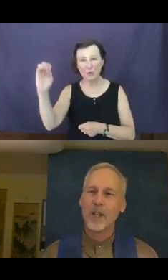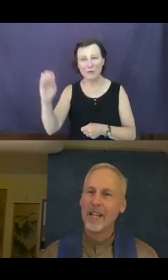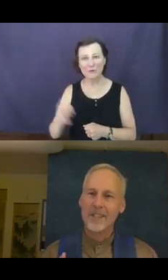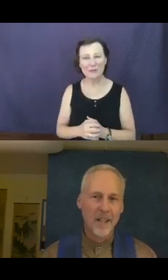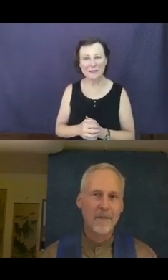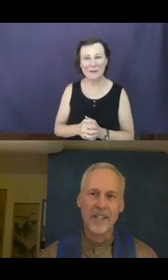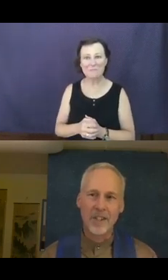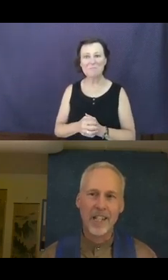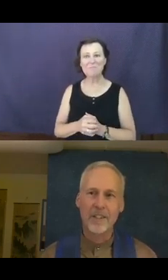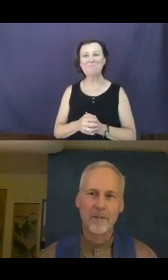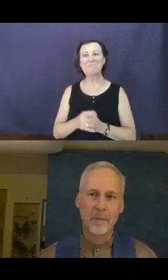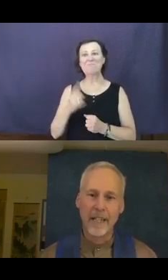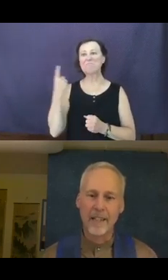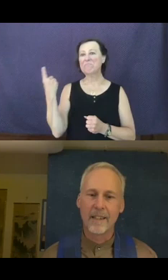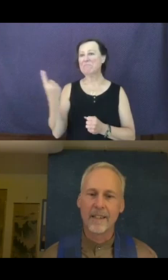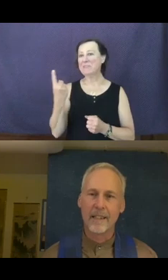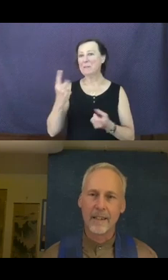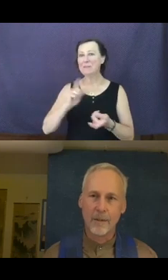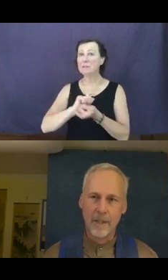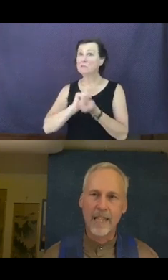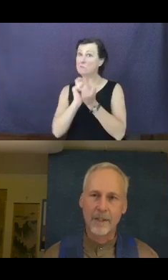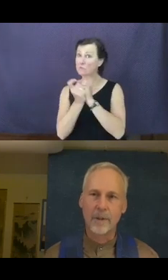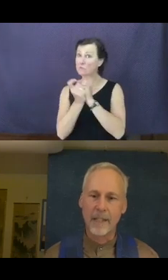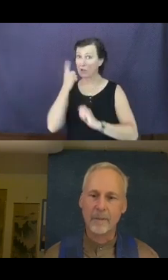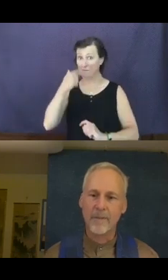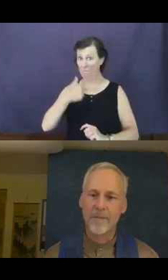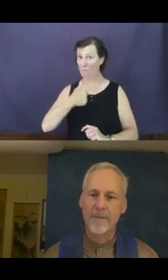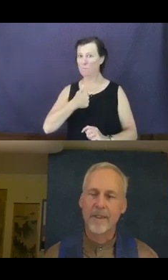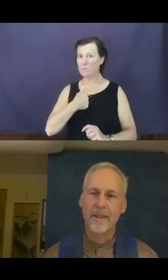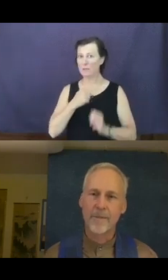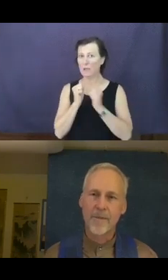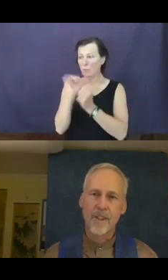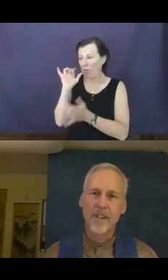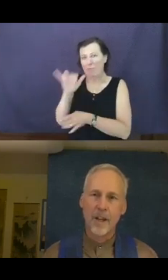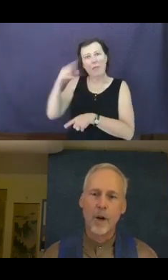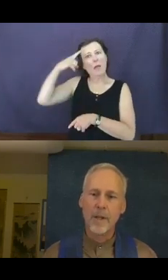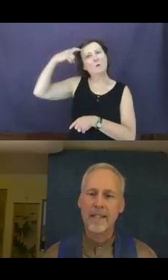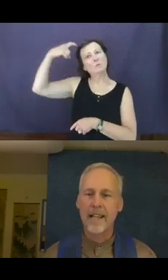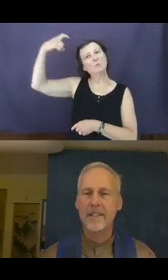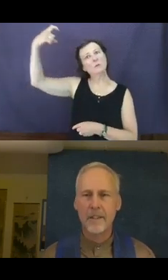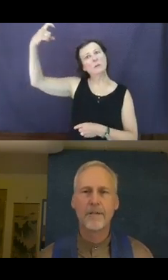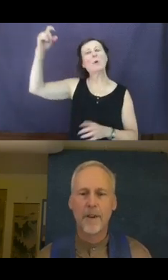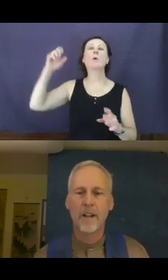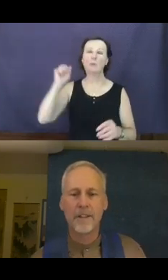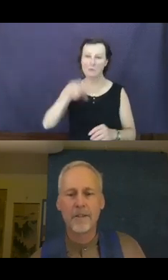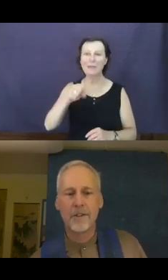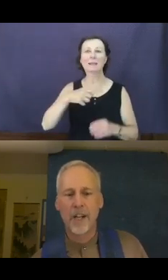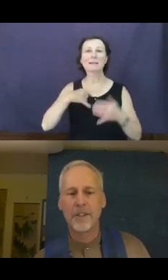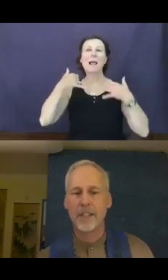Something changed for me with that dream. Oh yes, I still fall into judging the